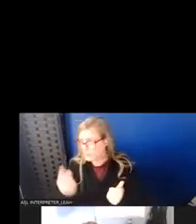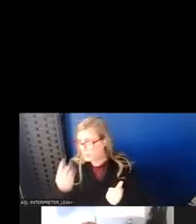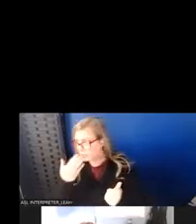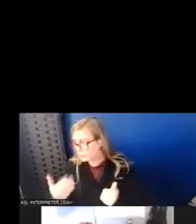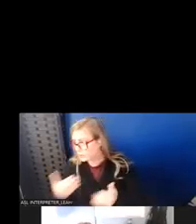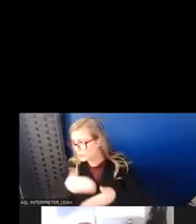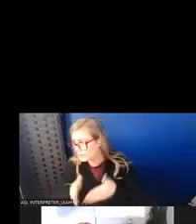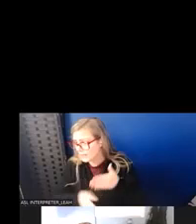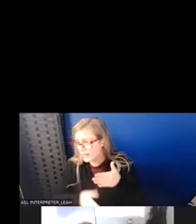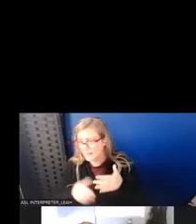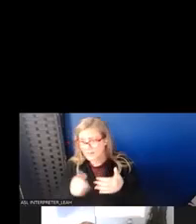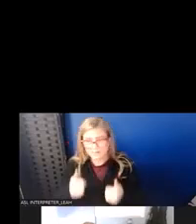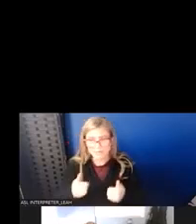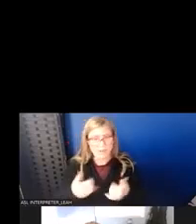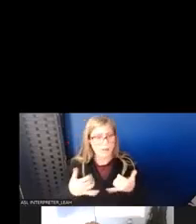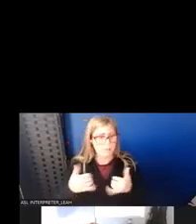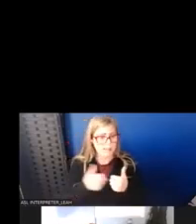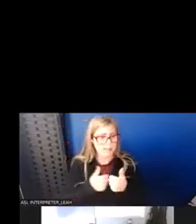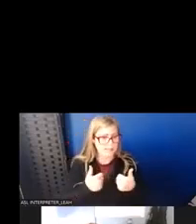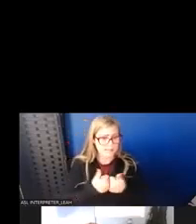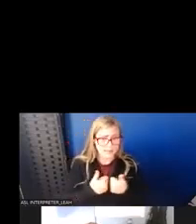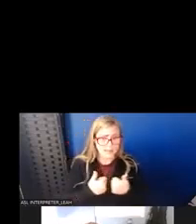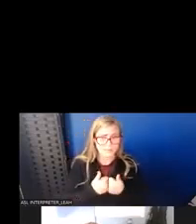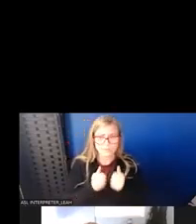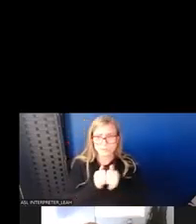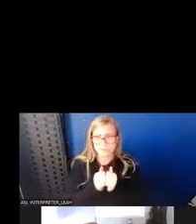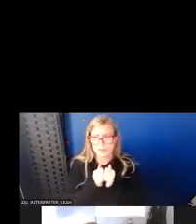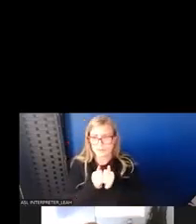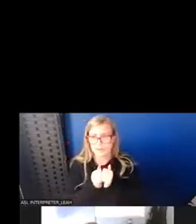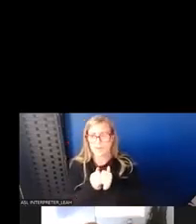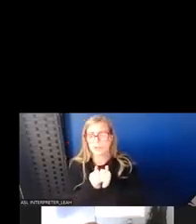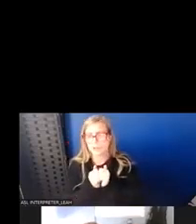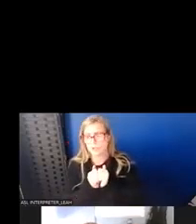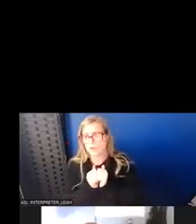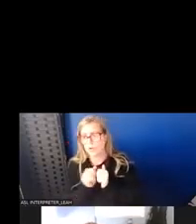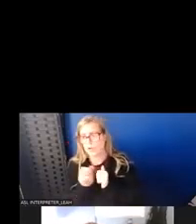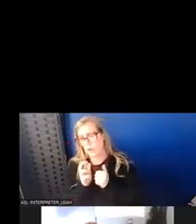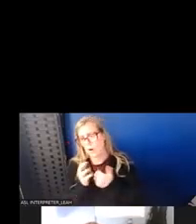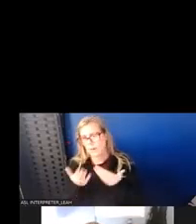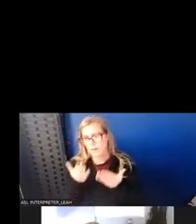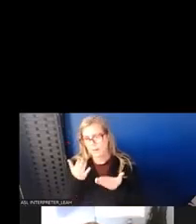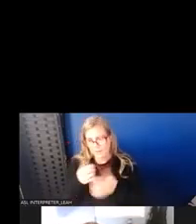Maybe play some games together or maybe you want to create some happy hours.